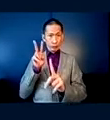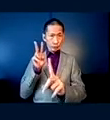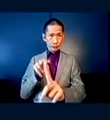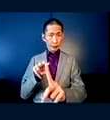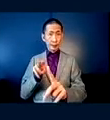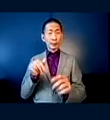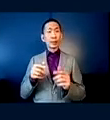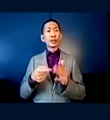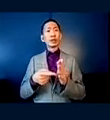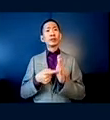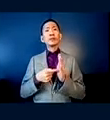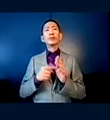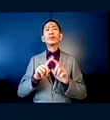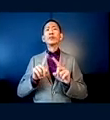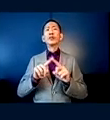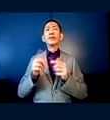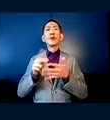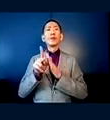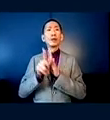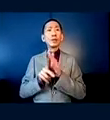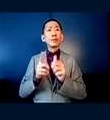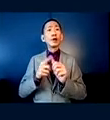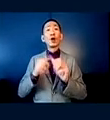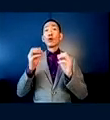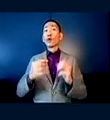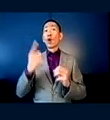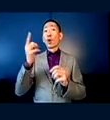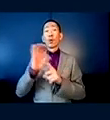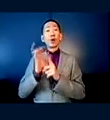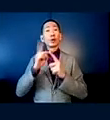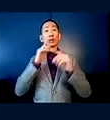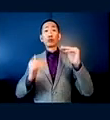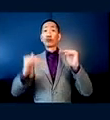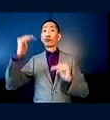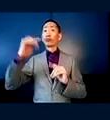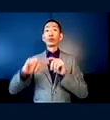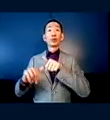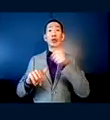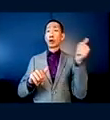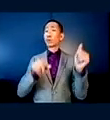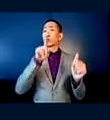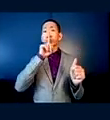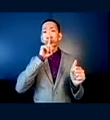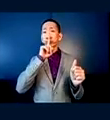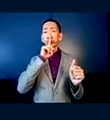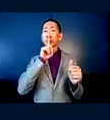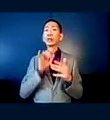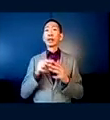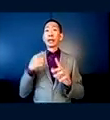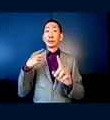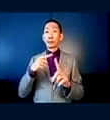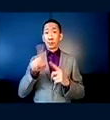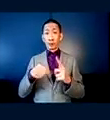ONE'S OWN CULTURE IT INVOLVES A NUMBER OF DIFFERENT PRINCIPLES, ASSUMES NO ONE CULTURE IS